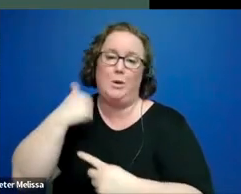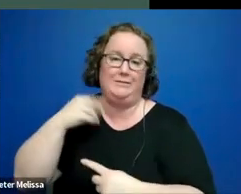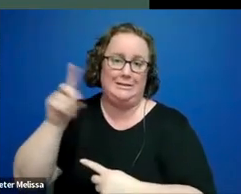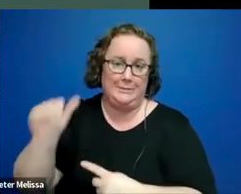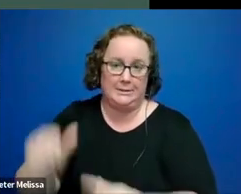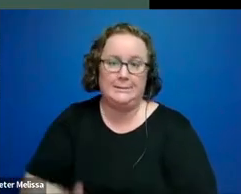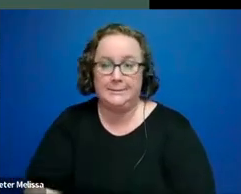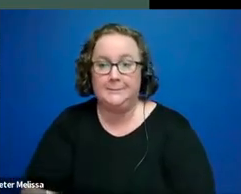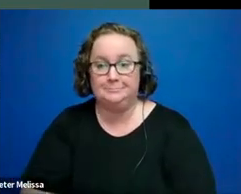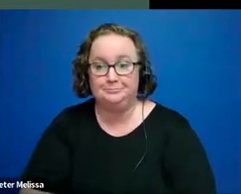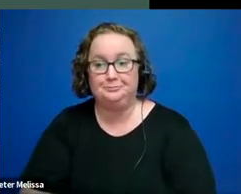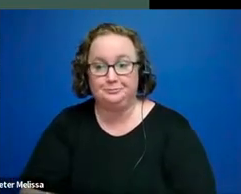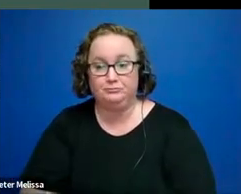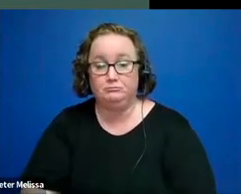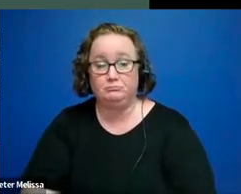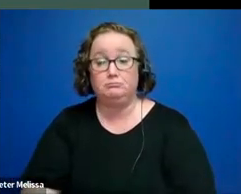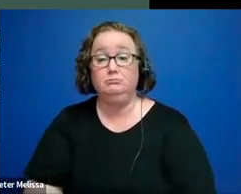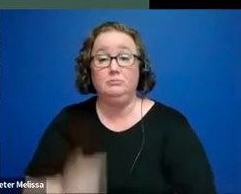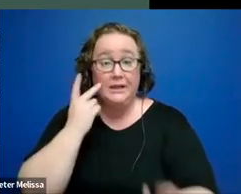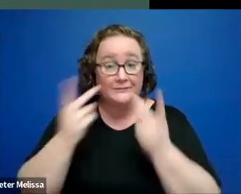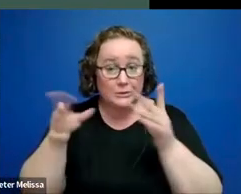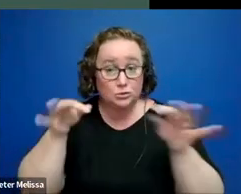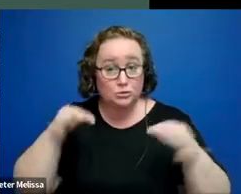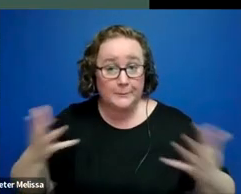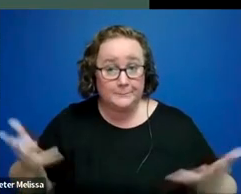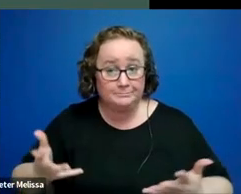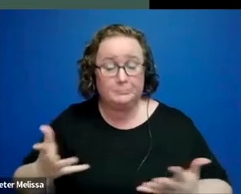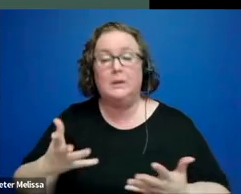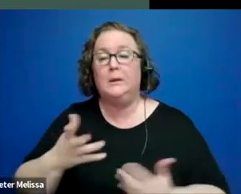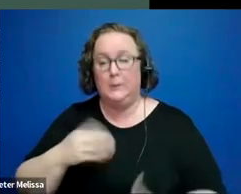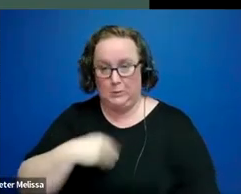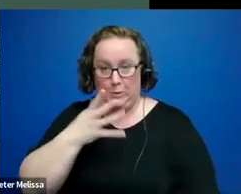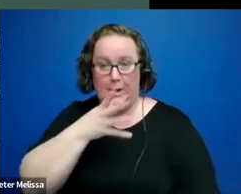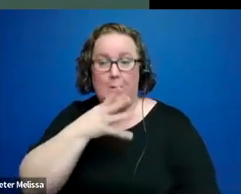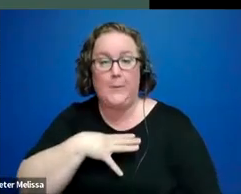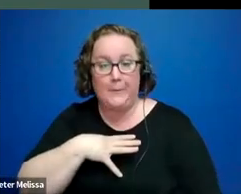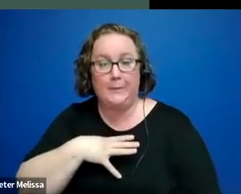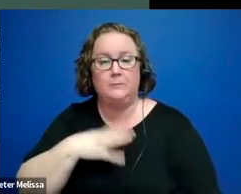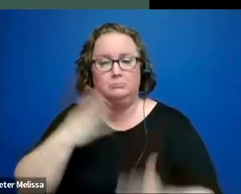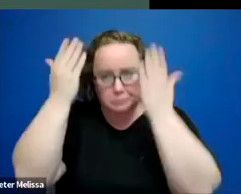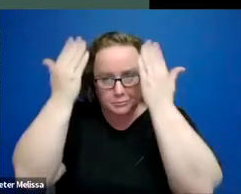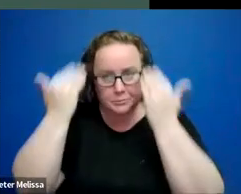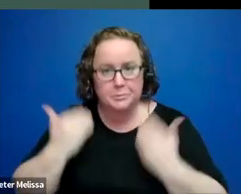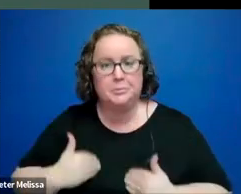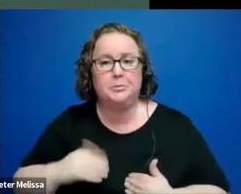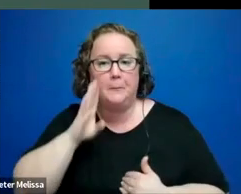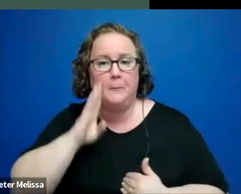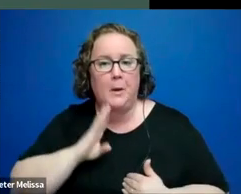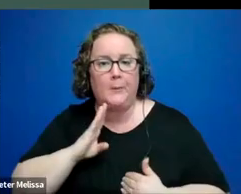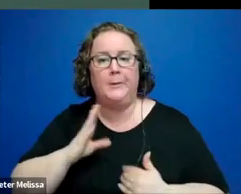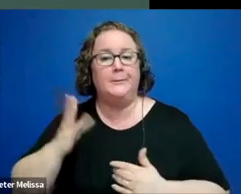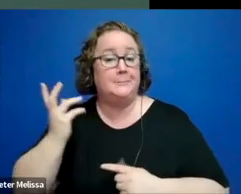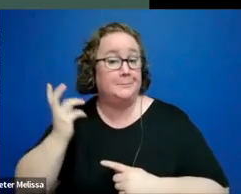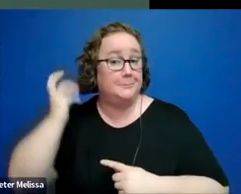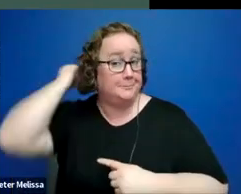As a visual description, I am a white woman with long brown hair and a ponytail. I'm wearing pink